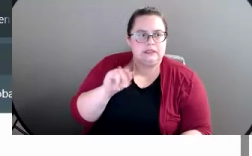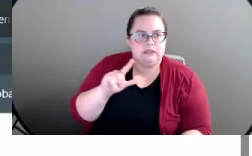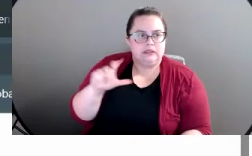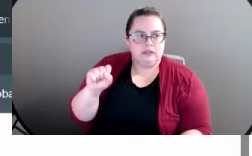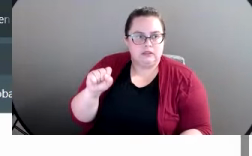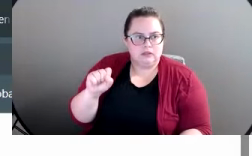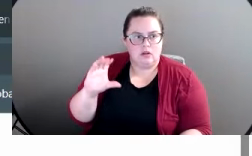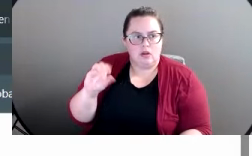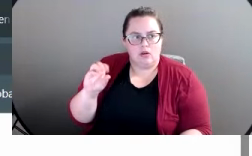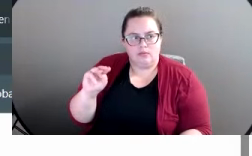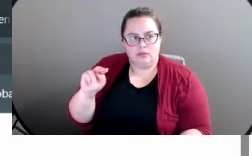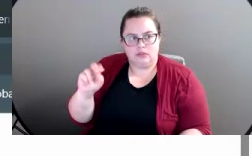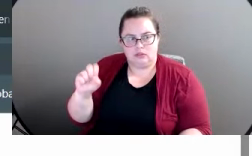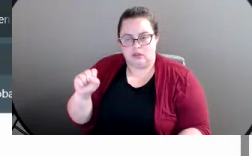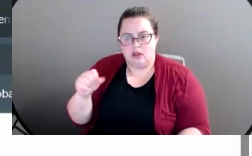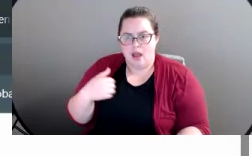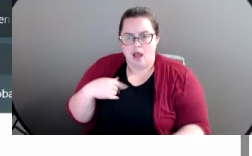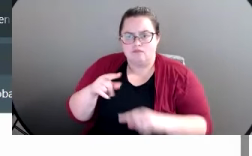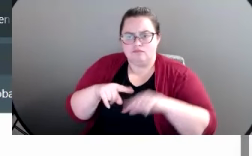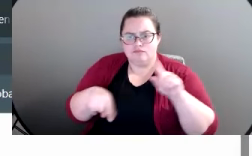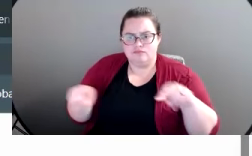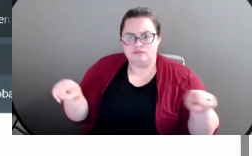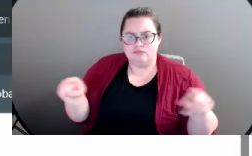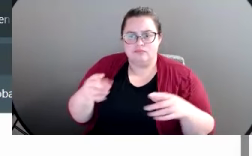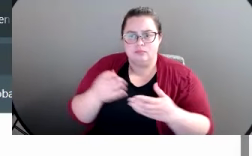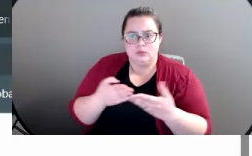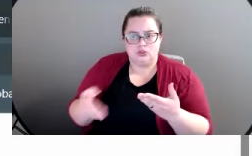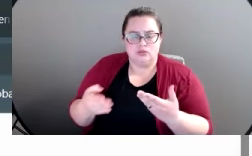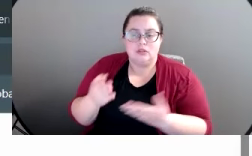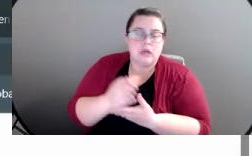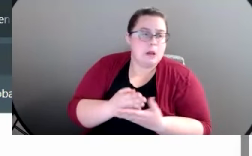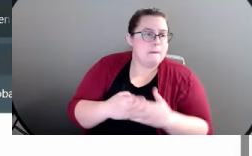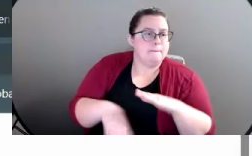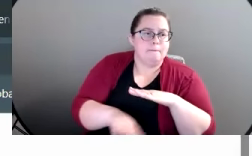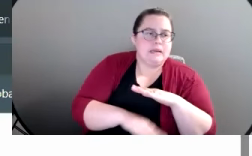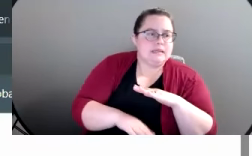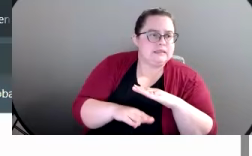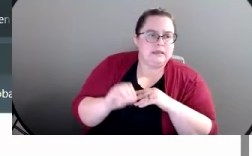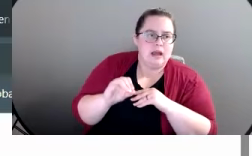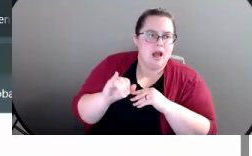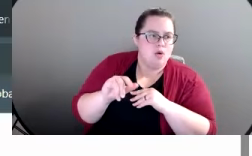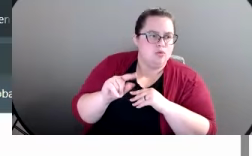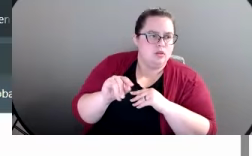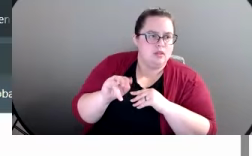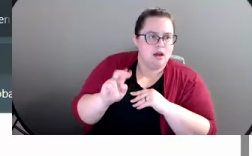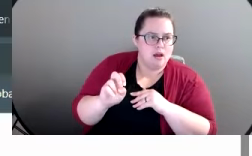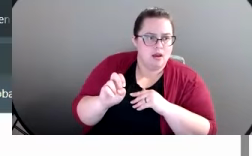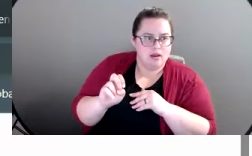Some of it can be, you know, basic outlines all the way to a full textbook or a full course.